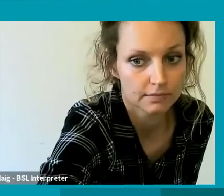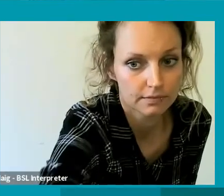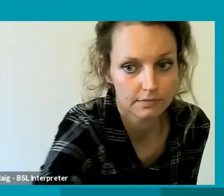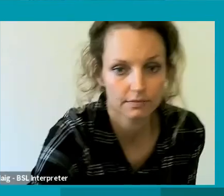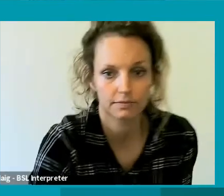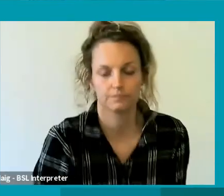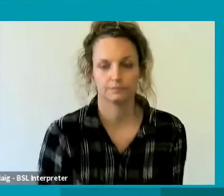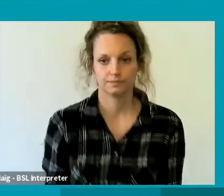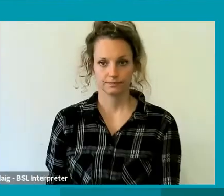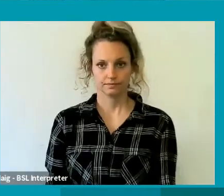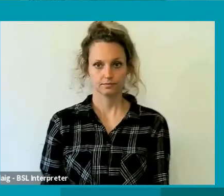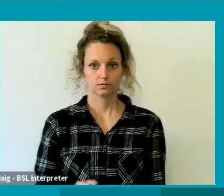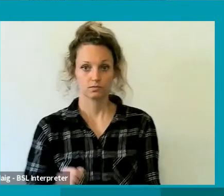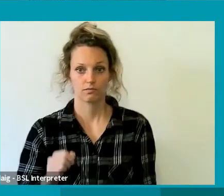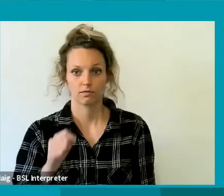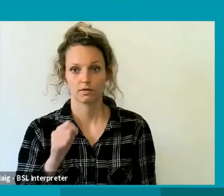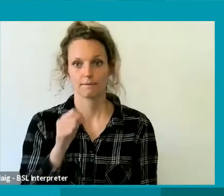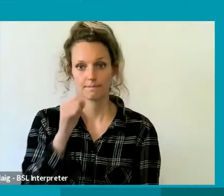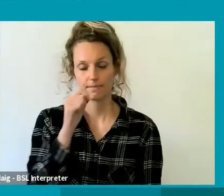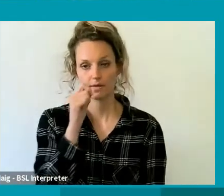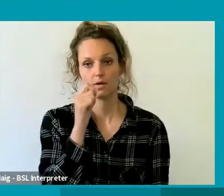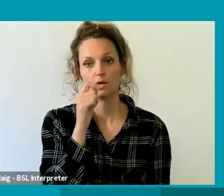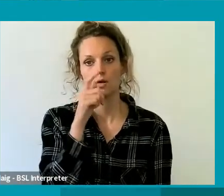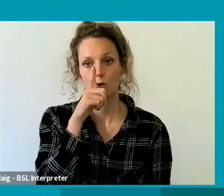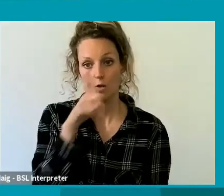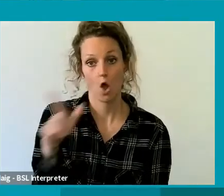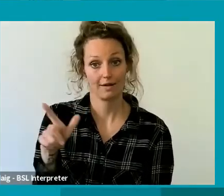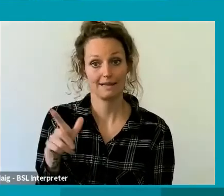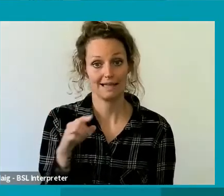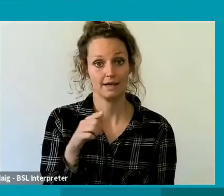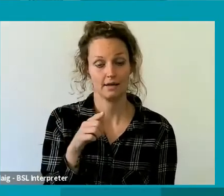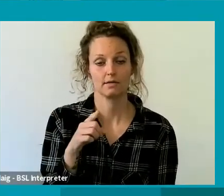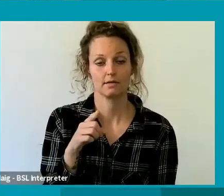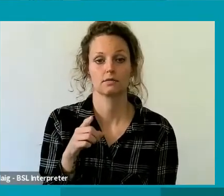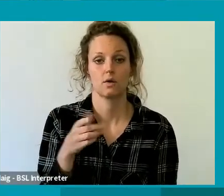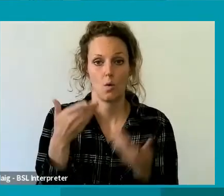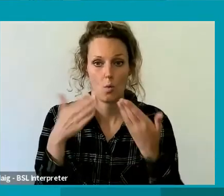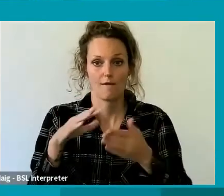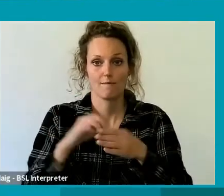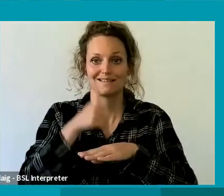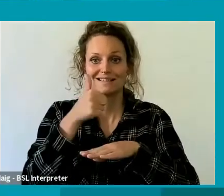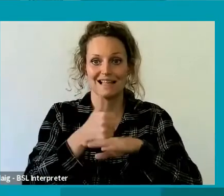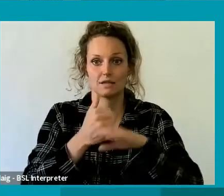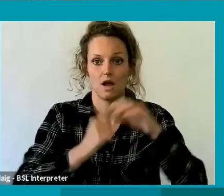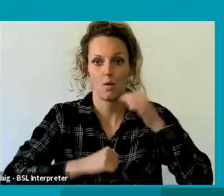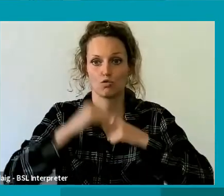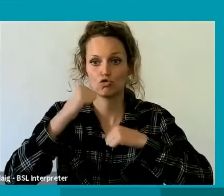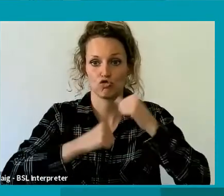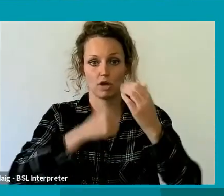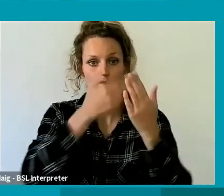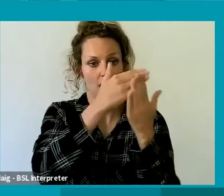so luckily for you managed to set out that fantastic fantastic article and we have it actually at the very